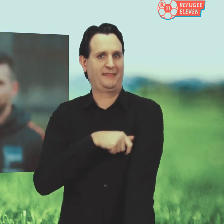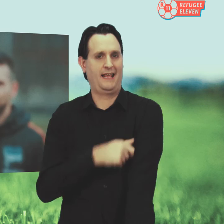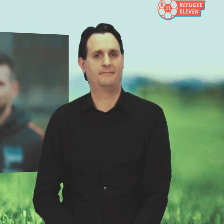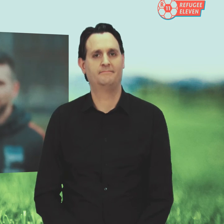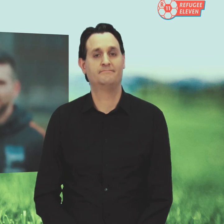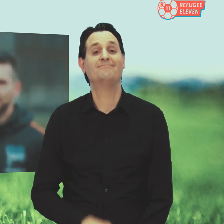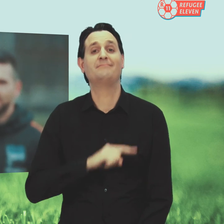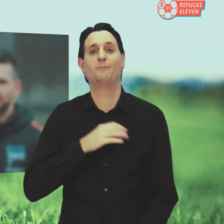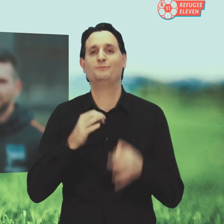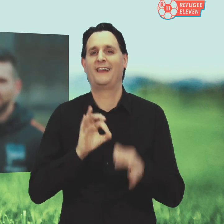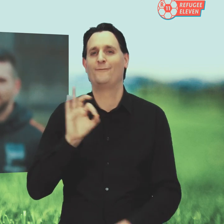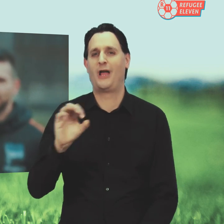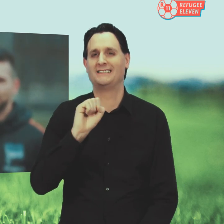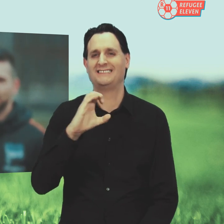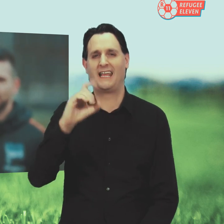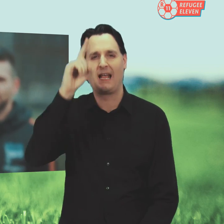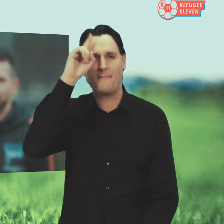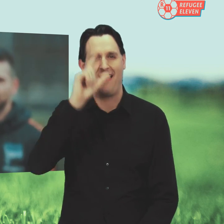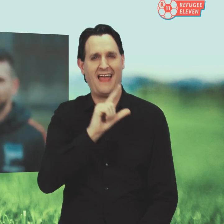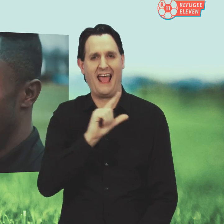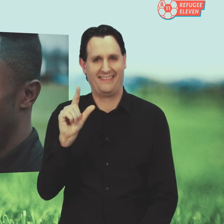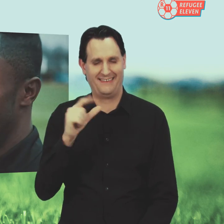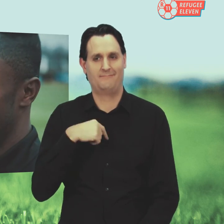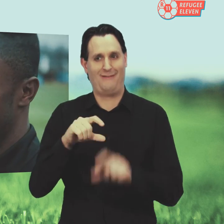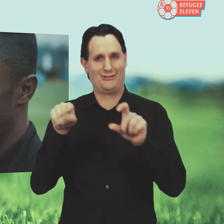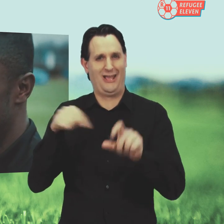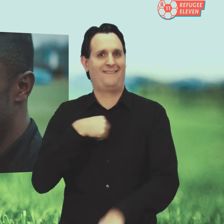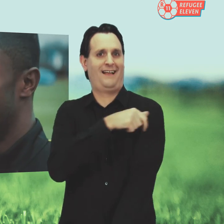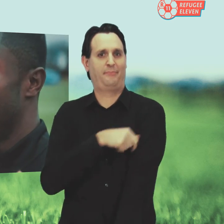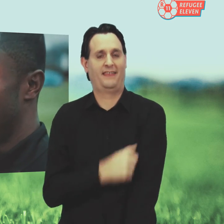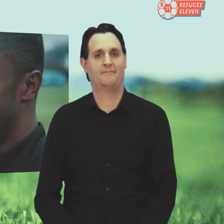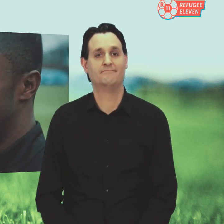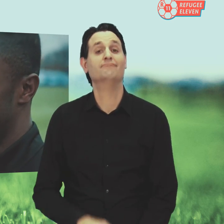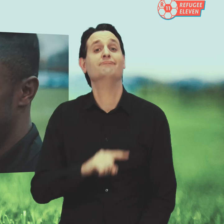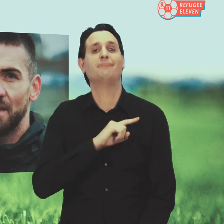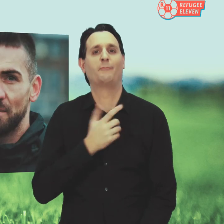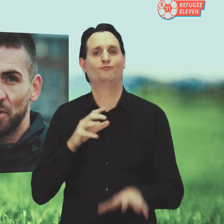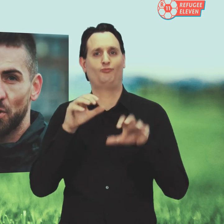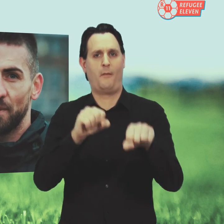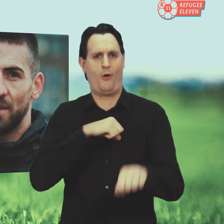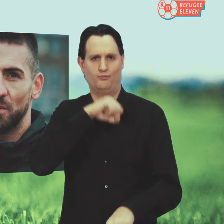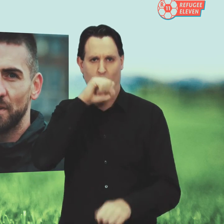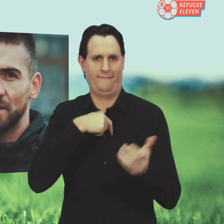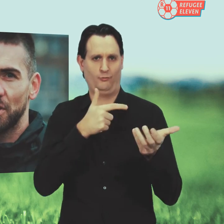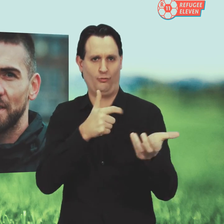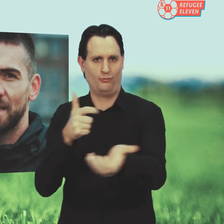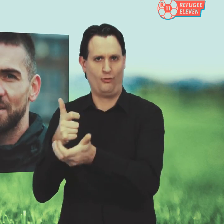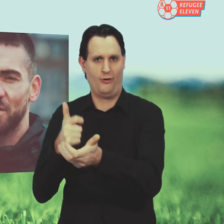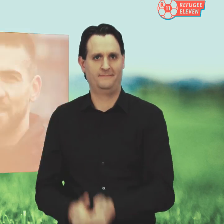I play for SC Germania Lechenich. I'm the team captain. I'm a striker and like scoring goals.